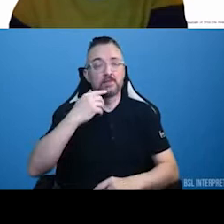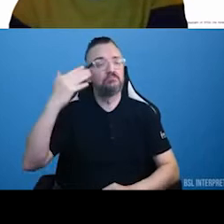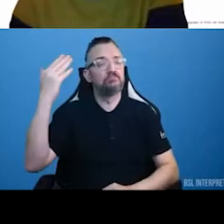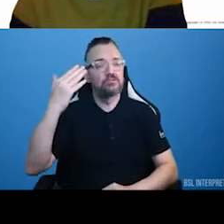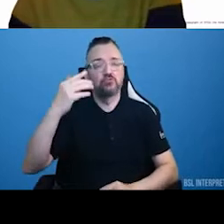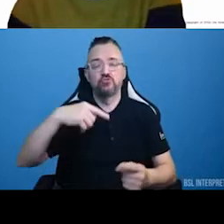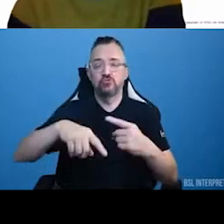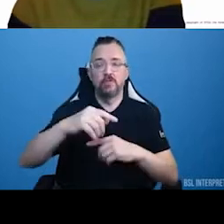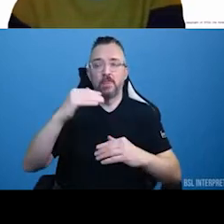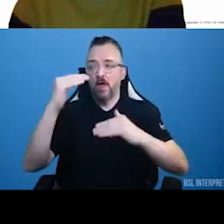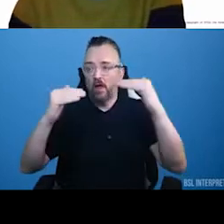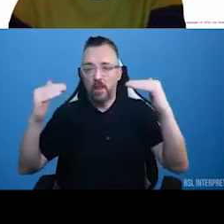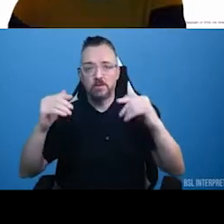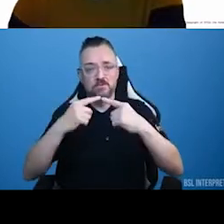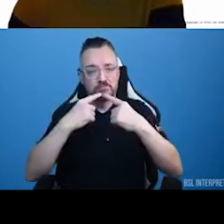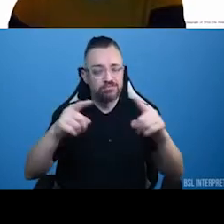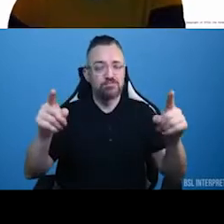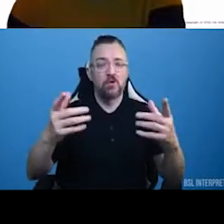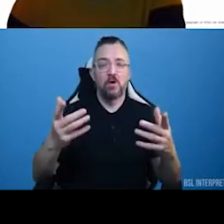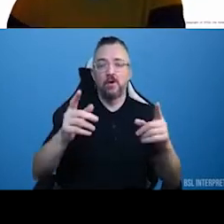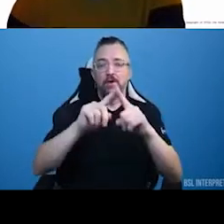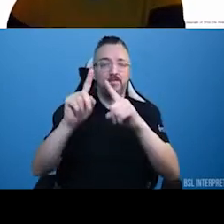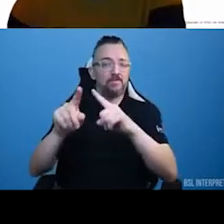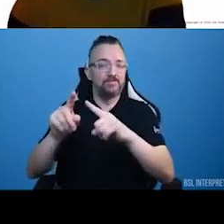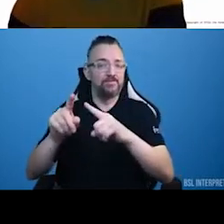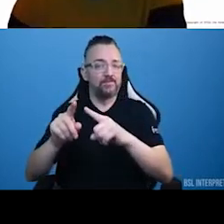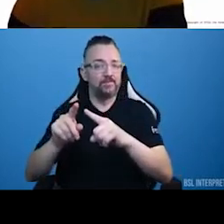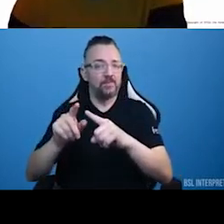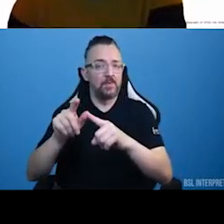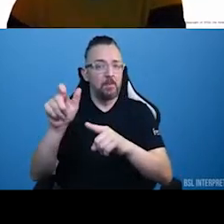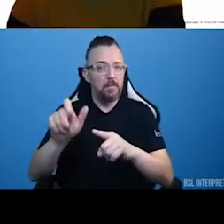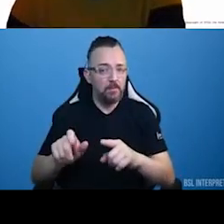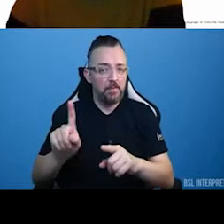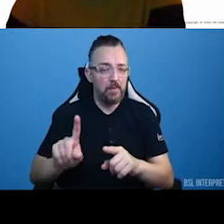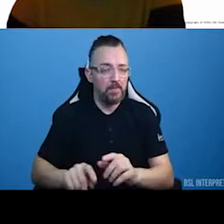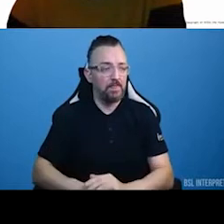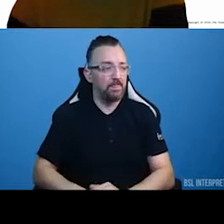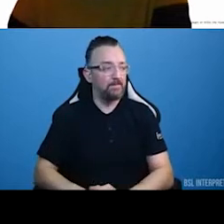to lots of different people. As part of our engagement with LEGO,